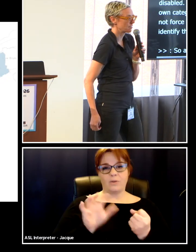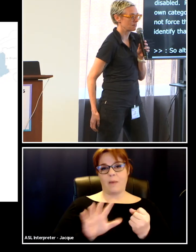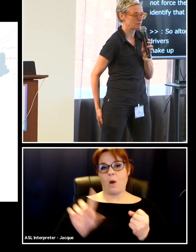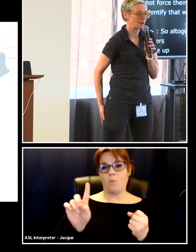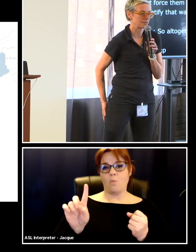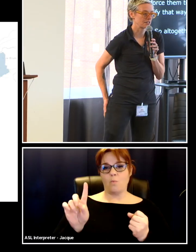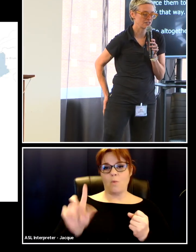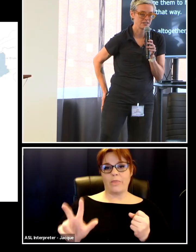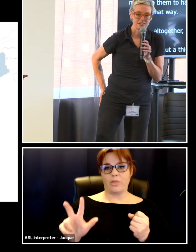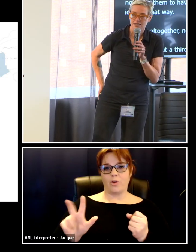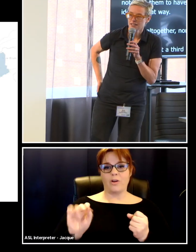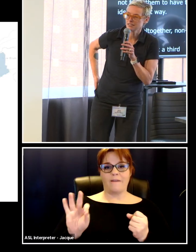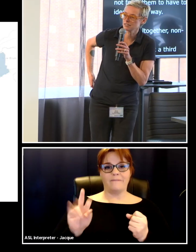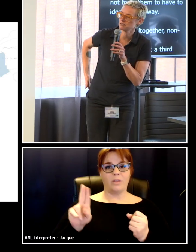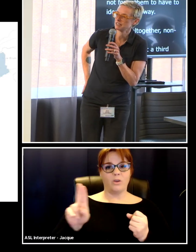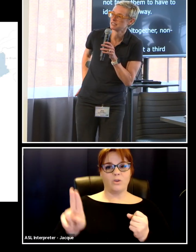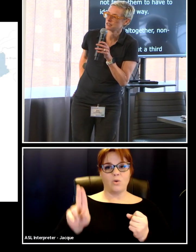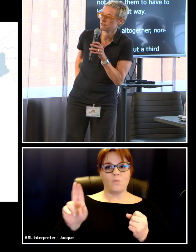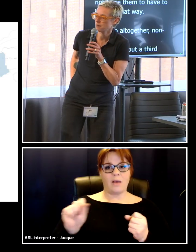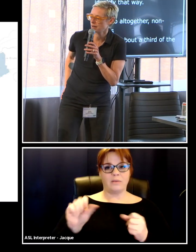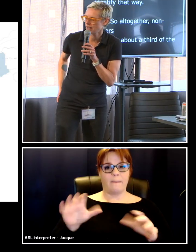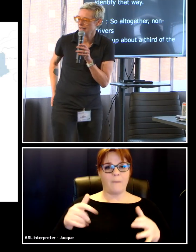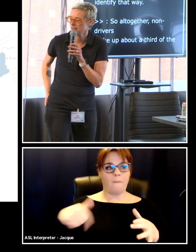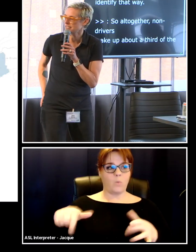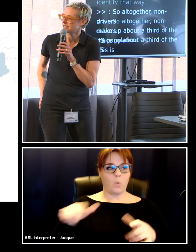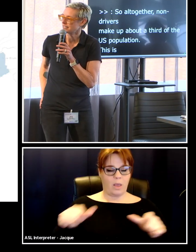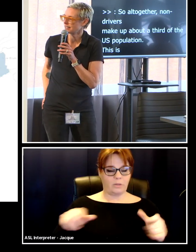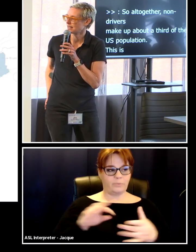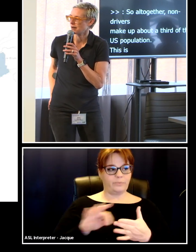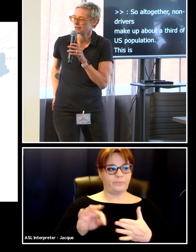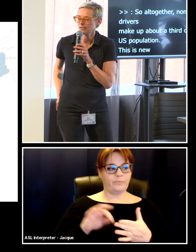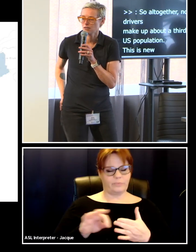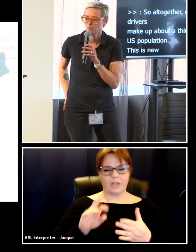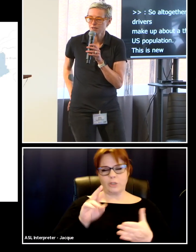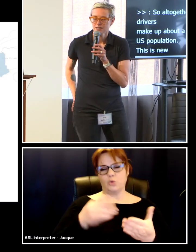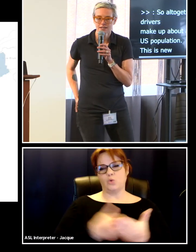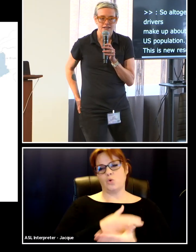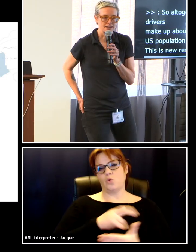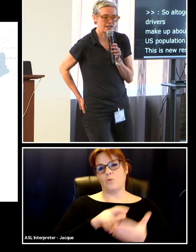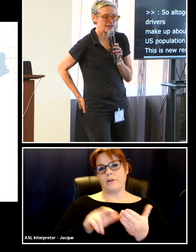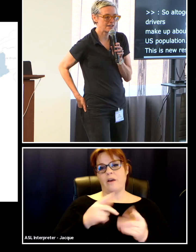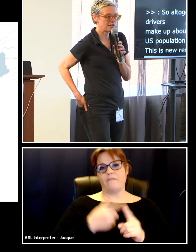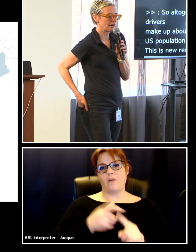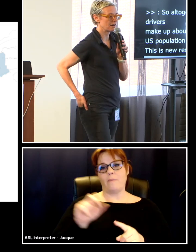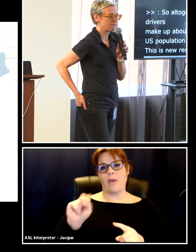the US population. This is new research from uh NRDC that came out in October and they uh found